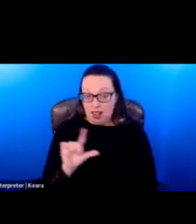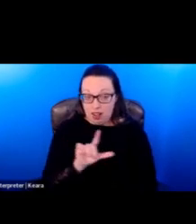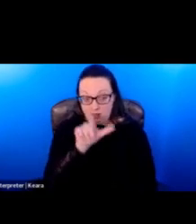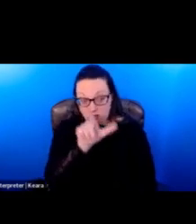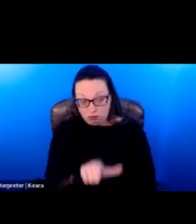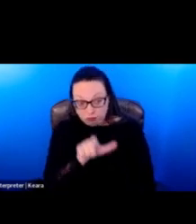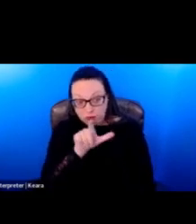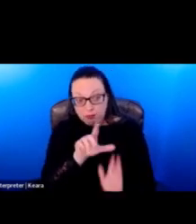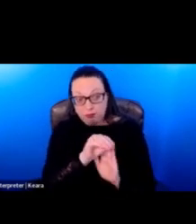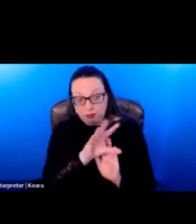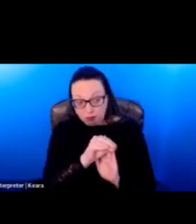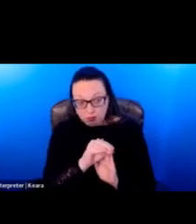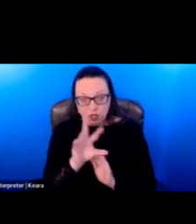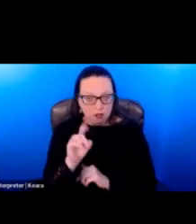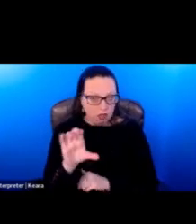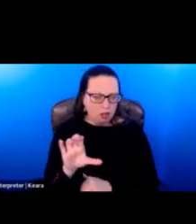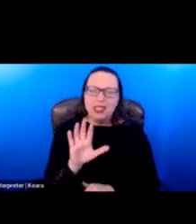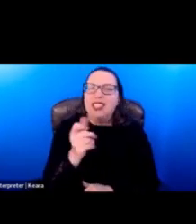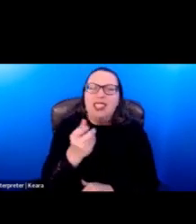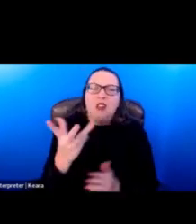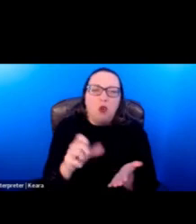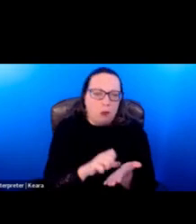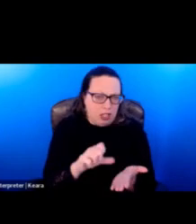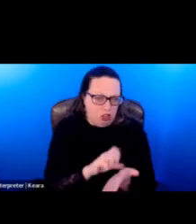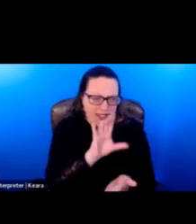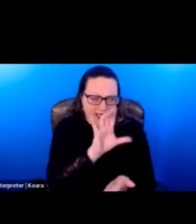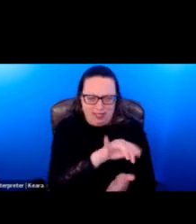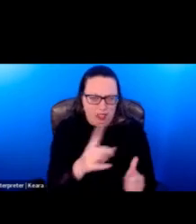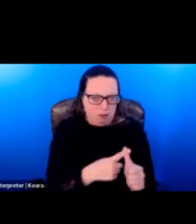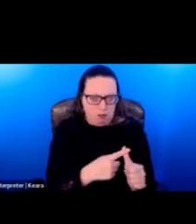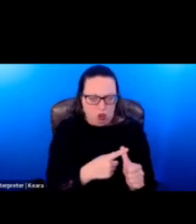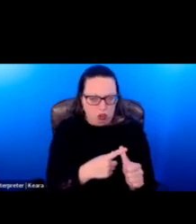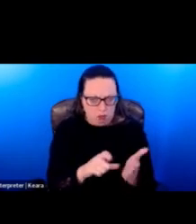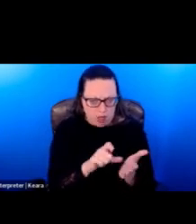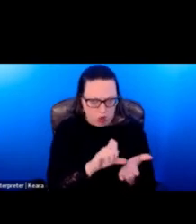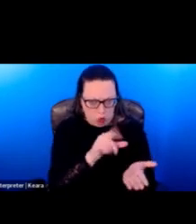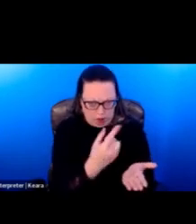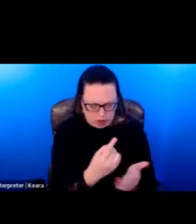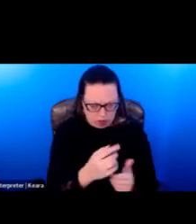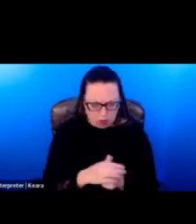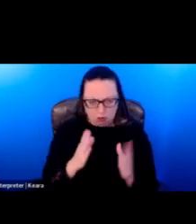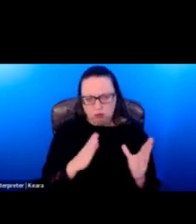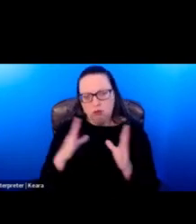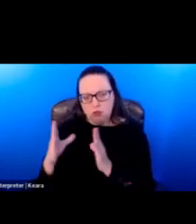document, it's multi page, this is just the screenshot at the top page, again, the URL and the